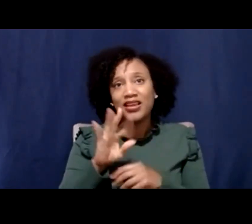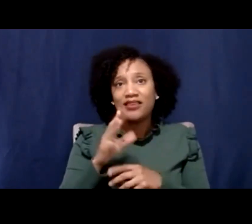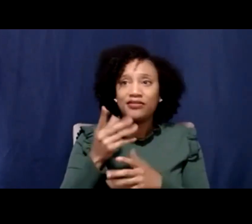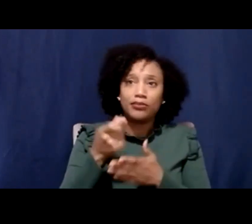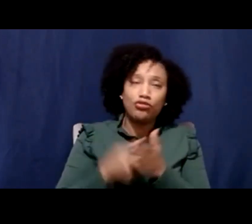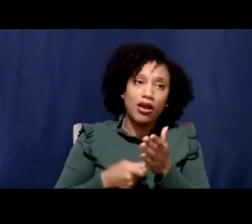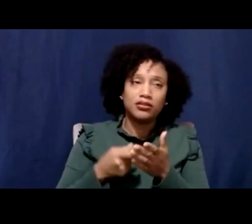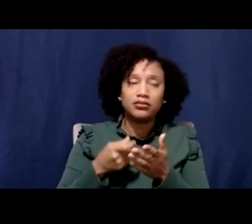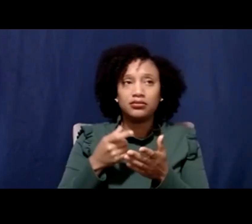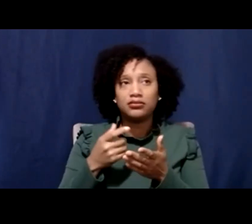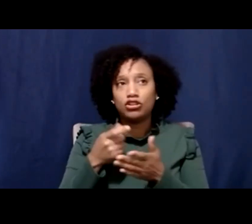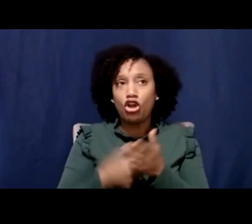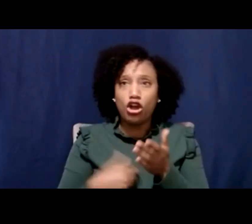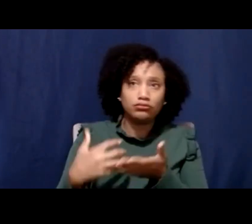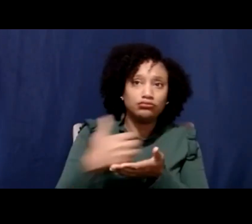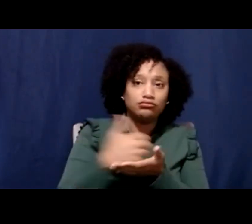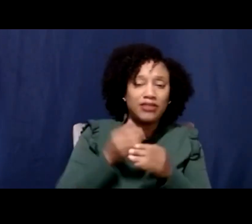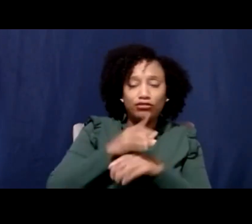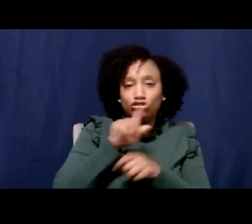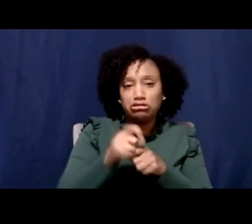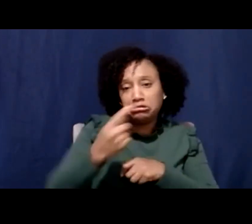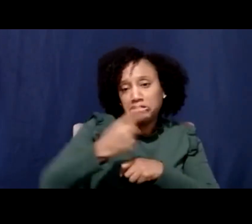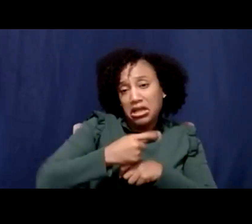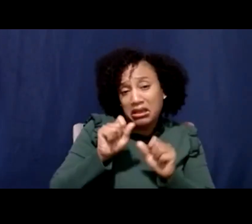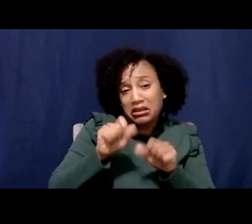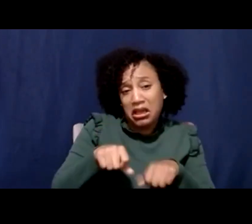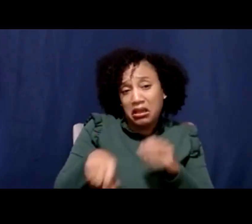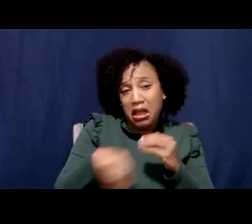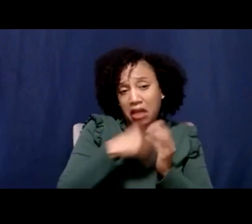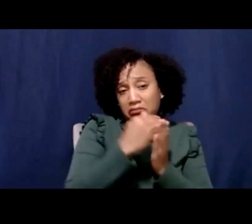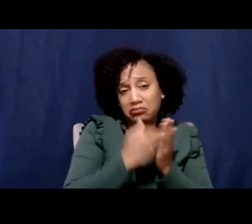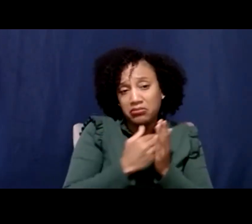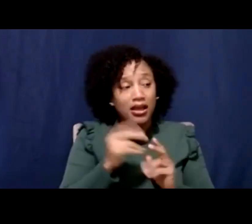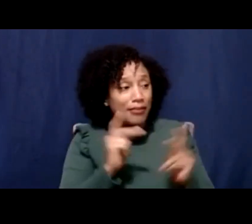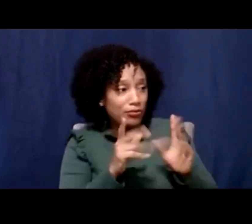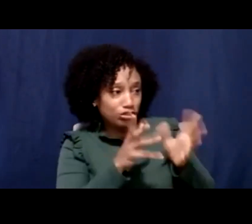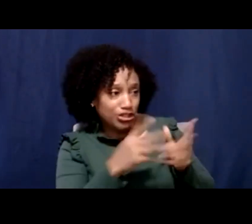Right, and we're just getting confirmation from folks in the chat that that does not bear a cost.